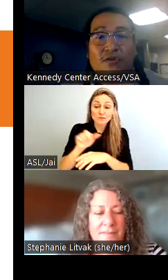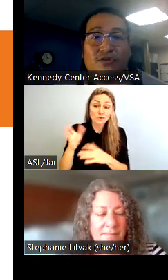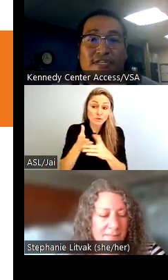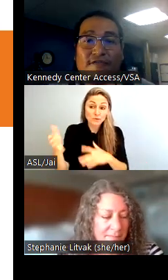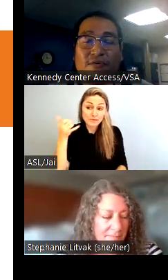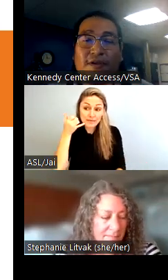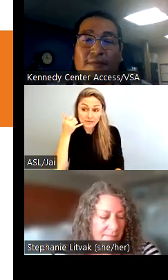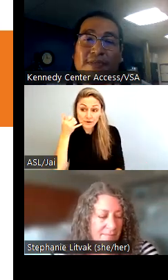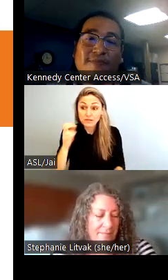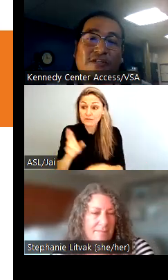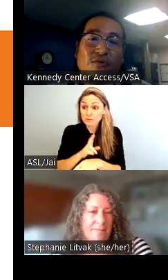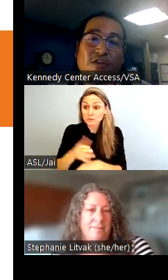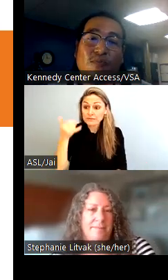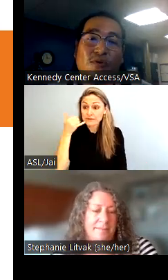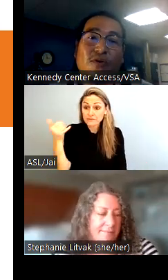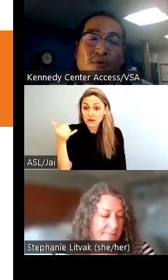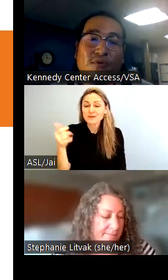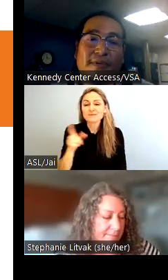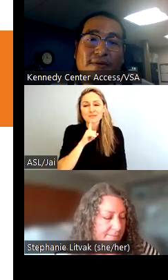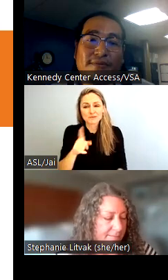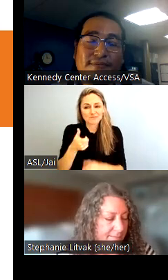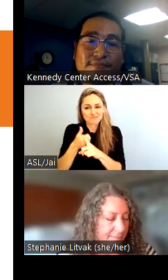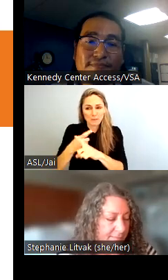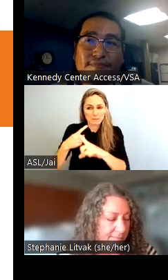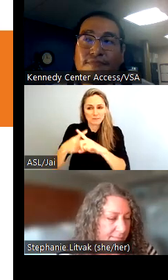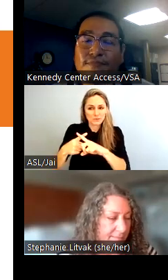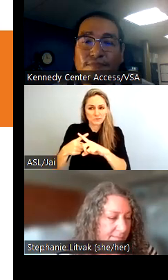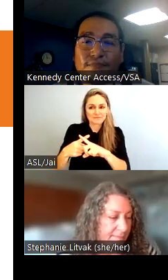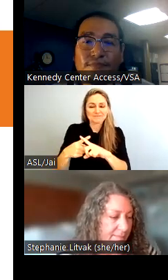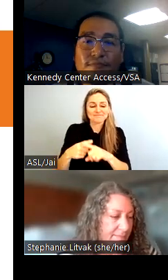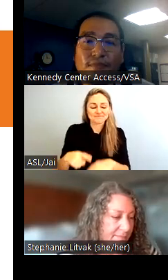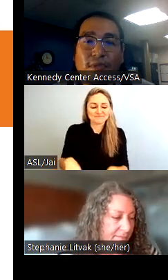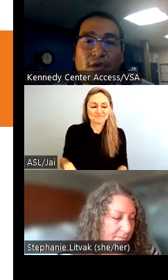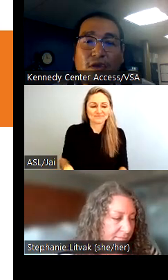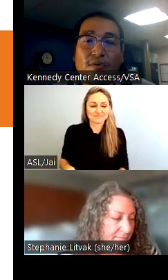If you use your telephone make sure you mute your computer speakers.